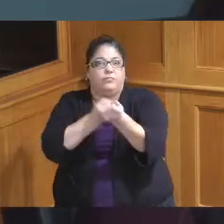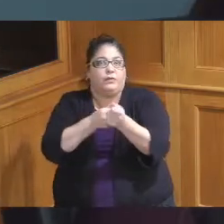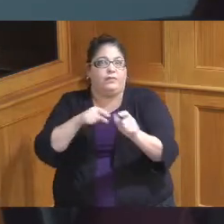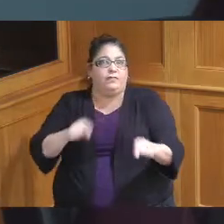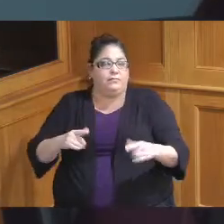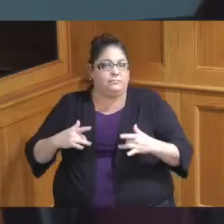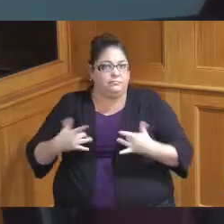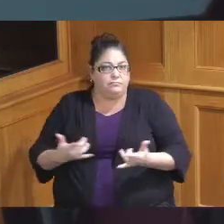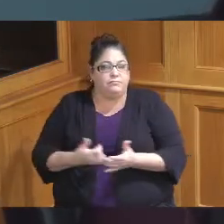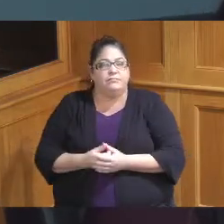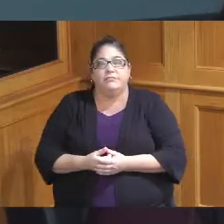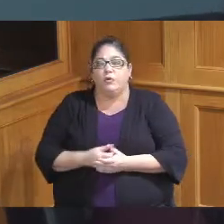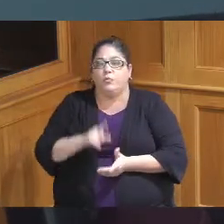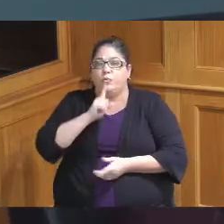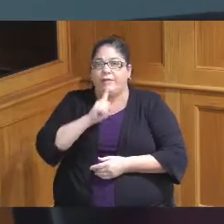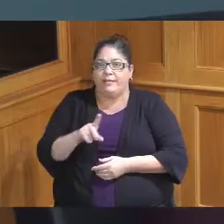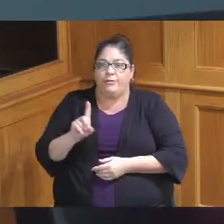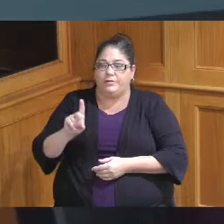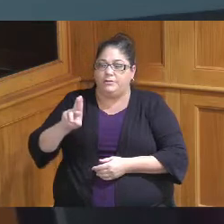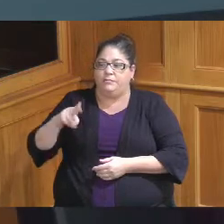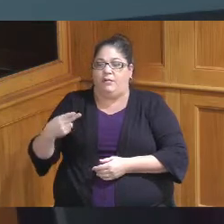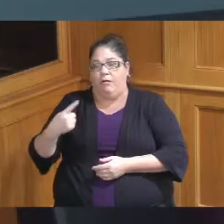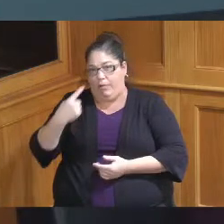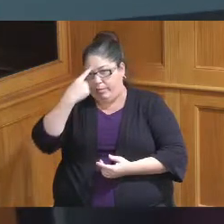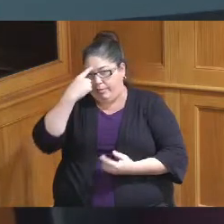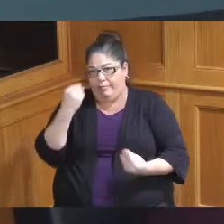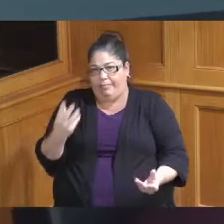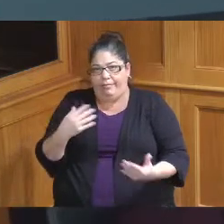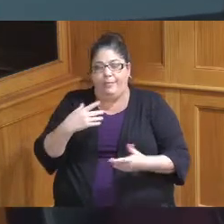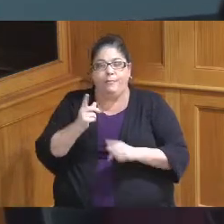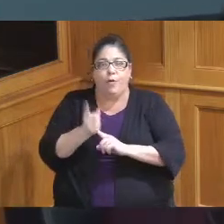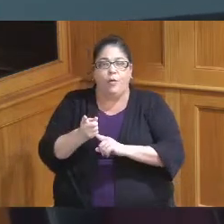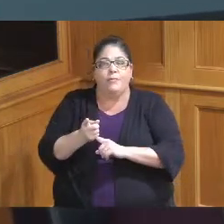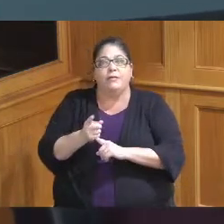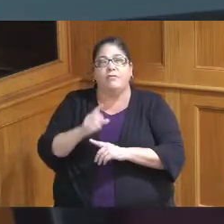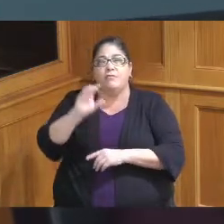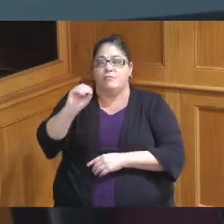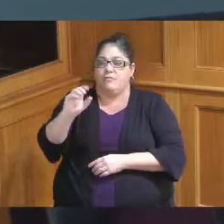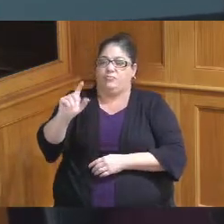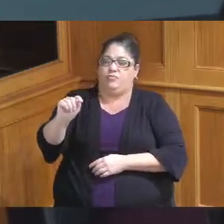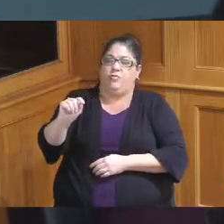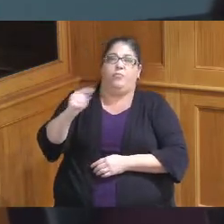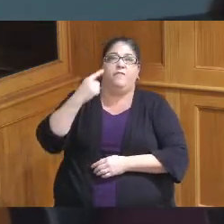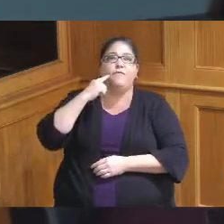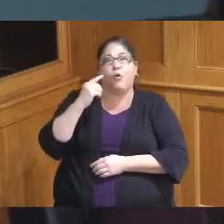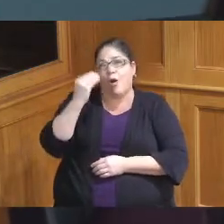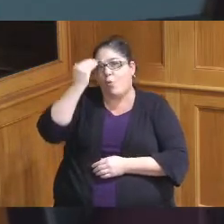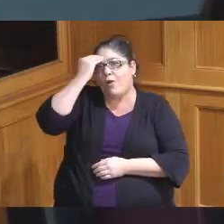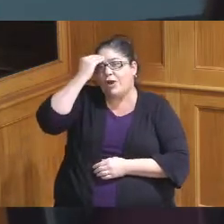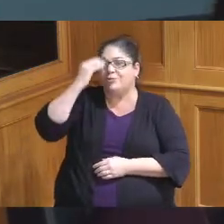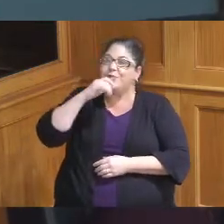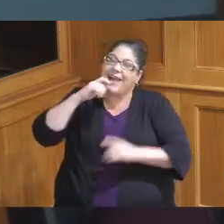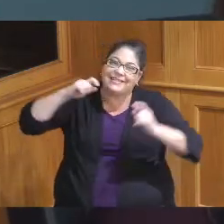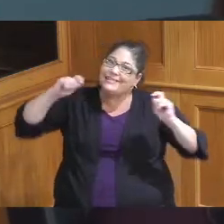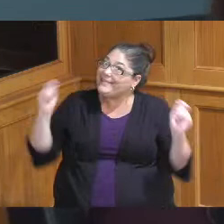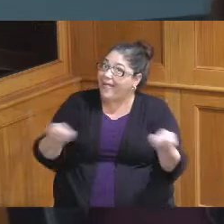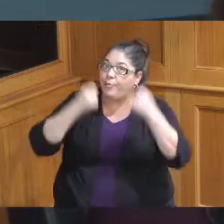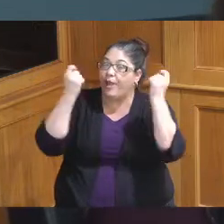a no-brainer really October is for awareness so we're not celebrating it we're just trying to make